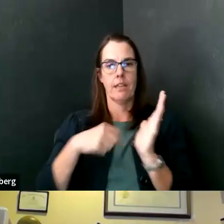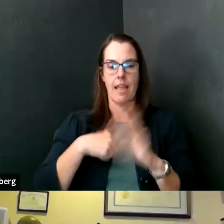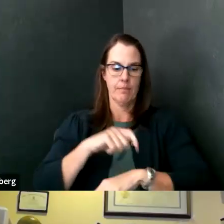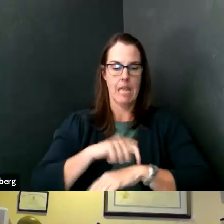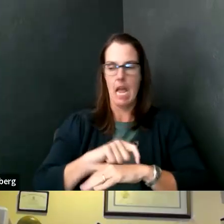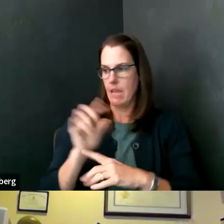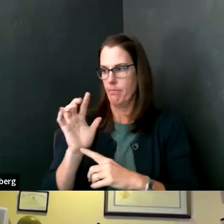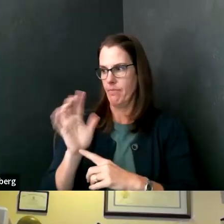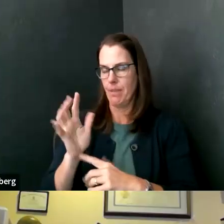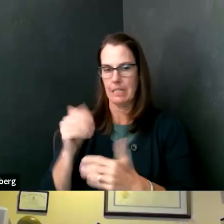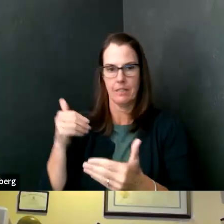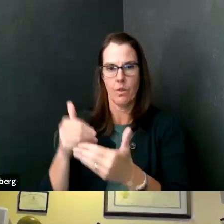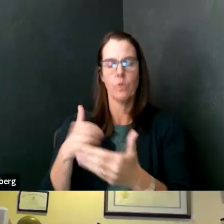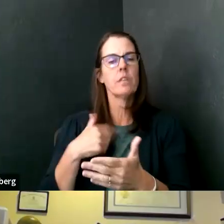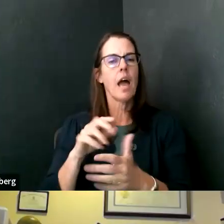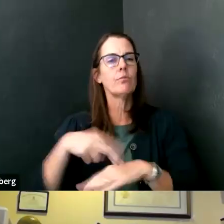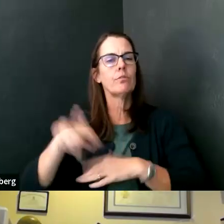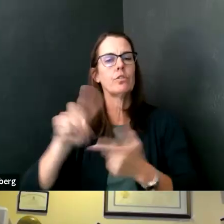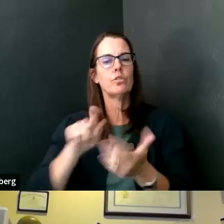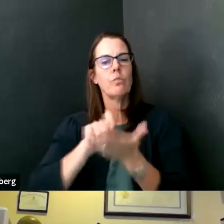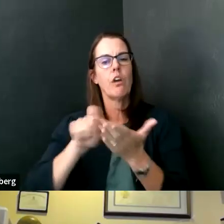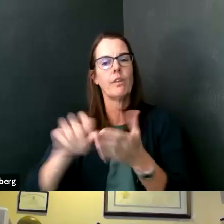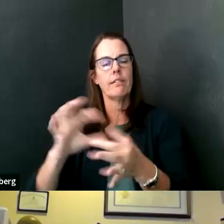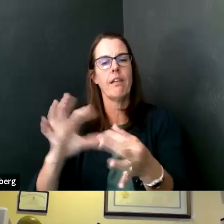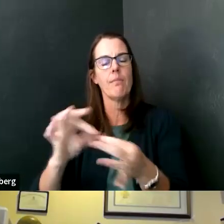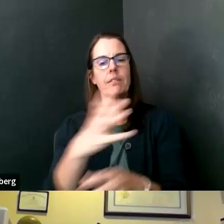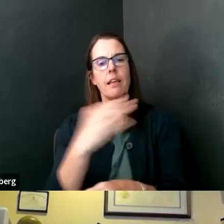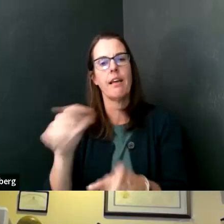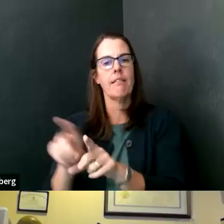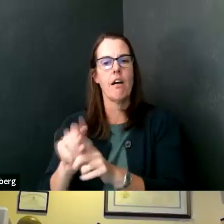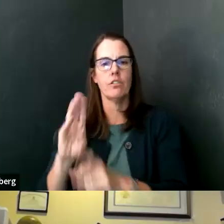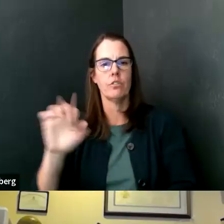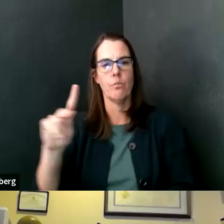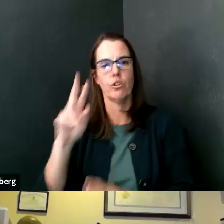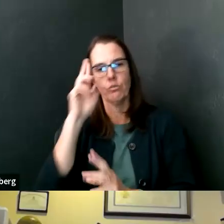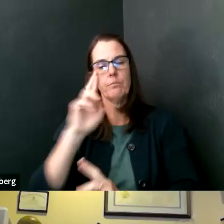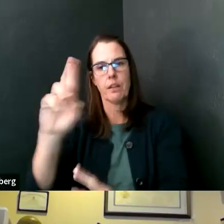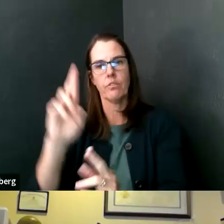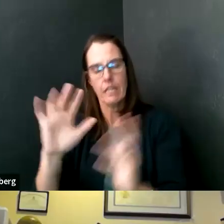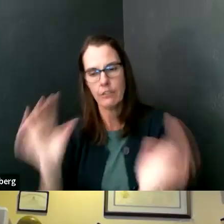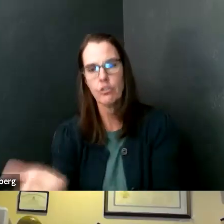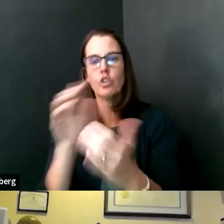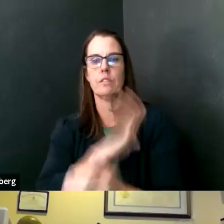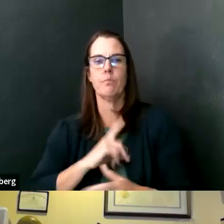I do refer you to our written comments and also Merc respectively urges the board to reconsider